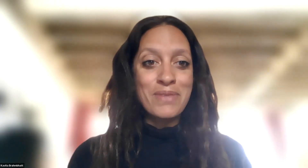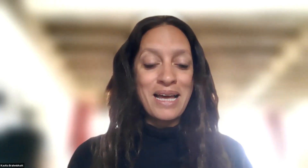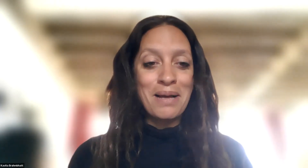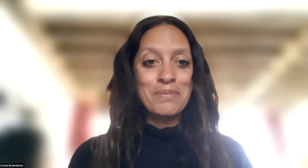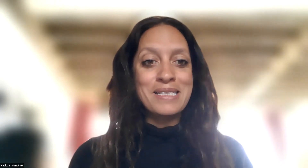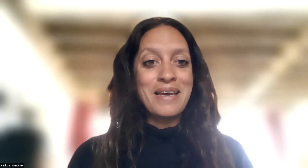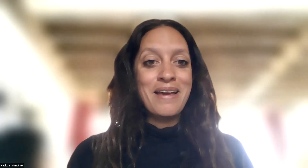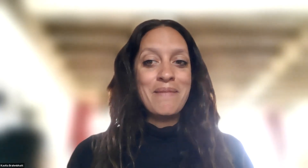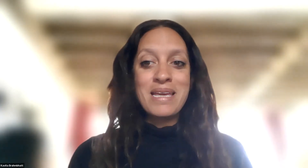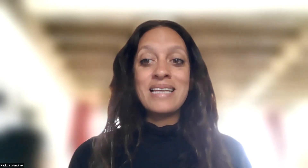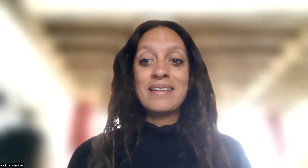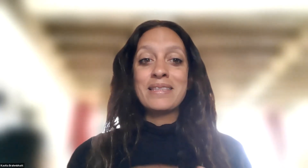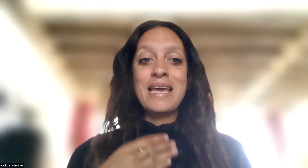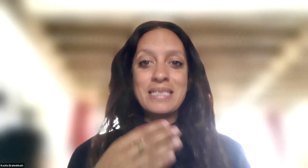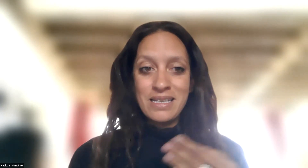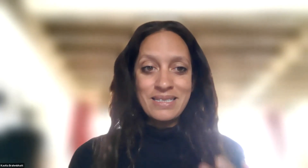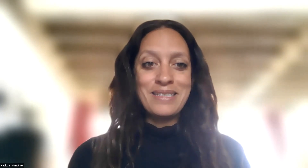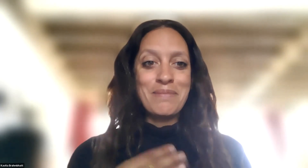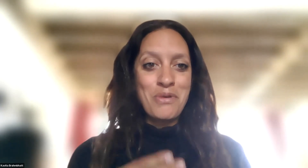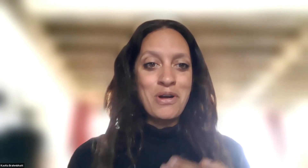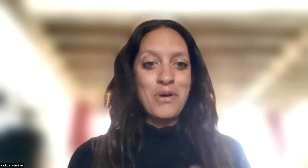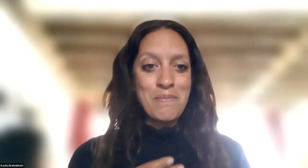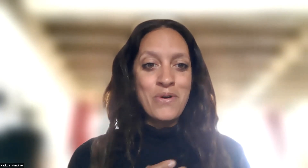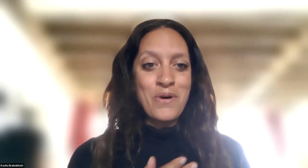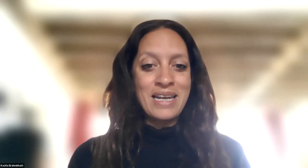gees organization and the more we see the requests being answered, the